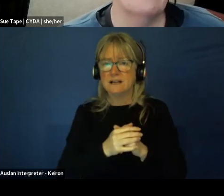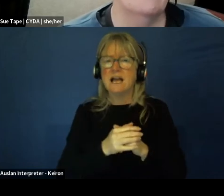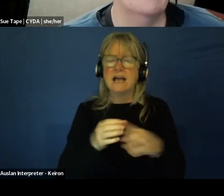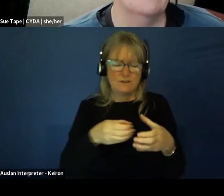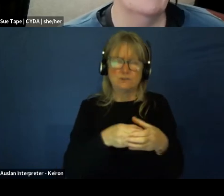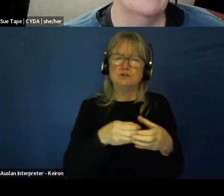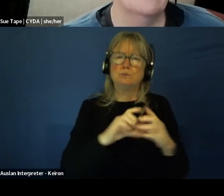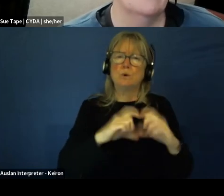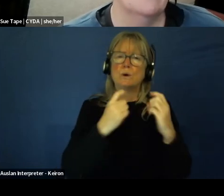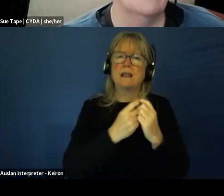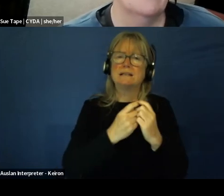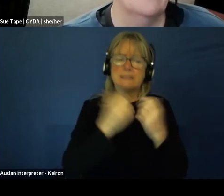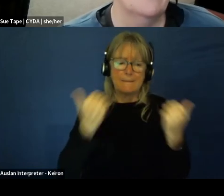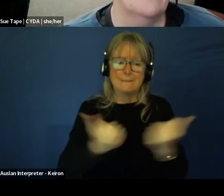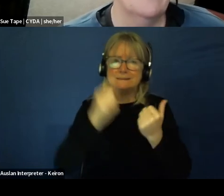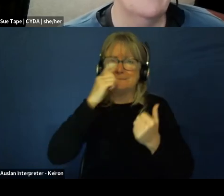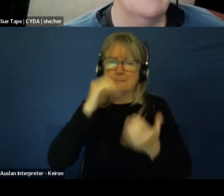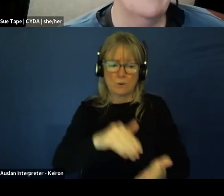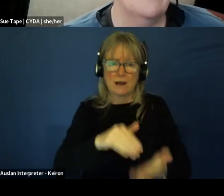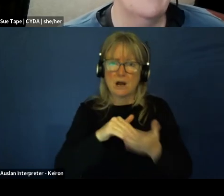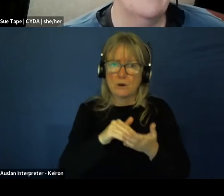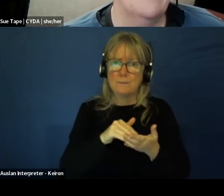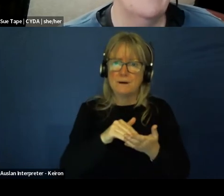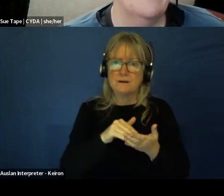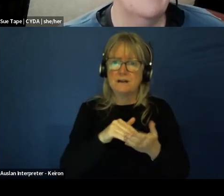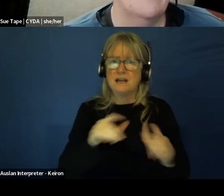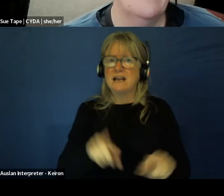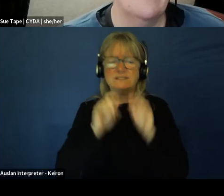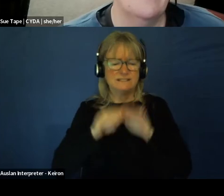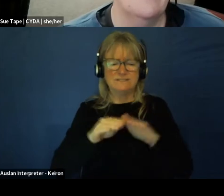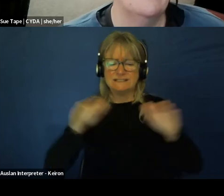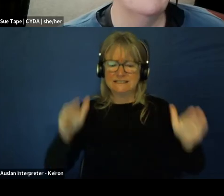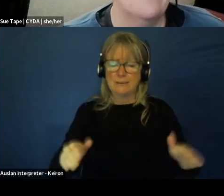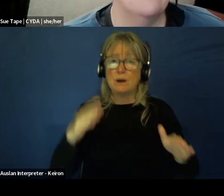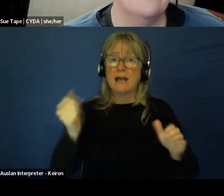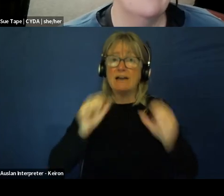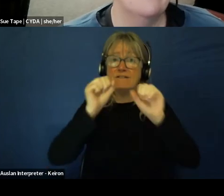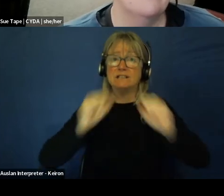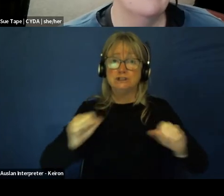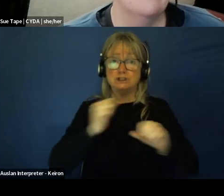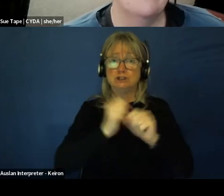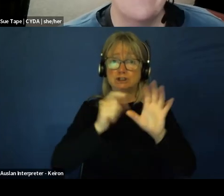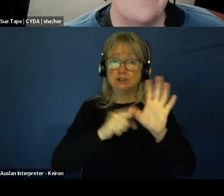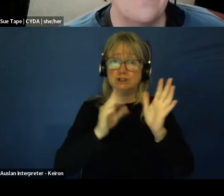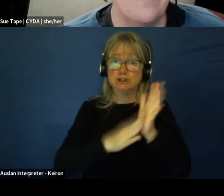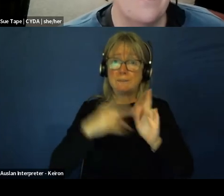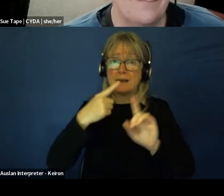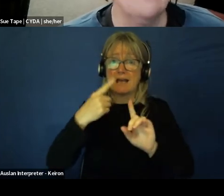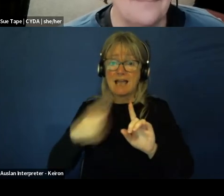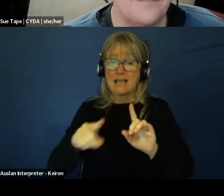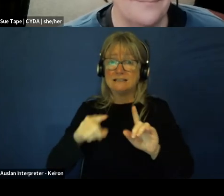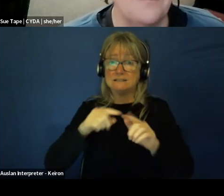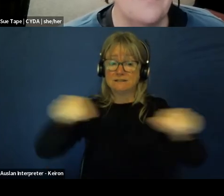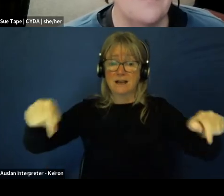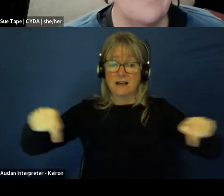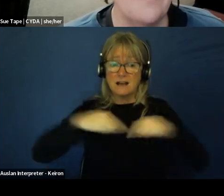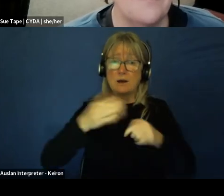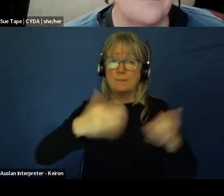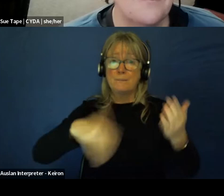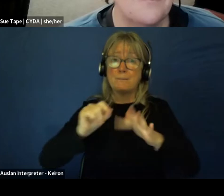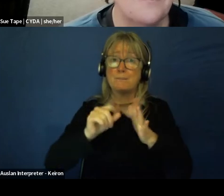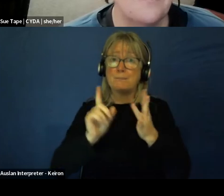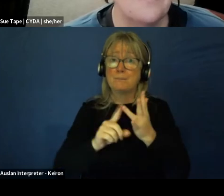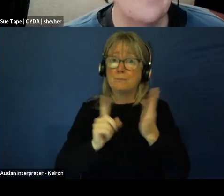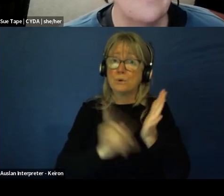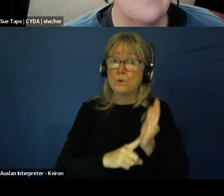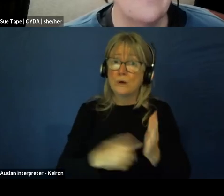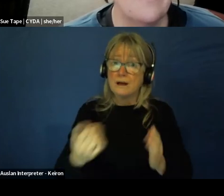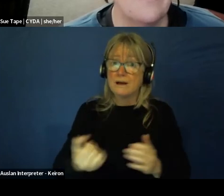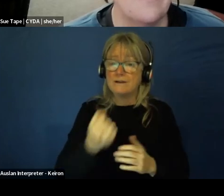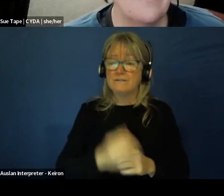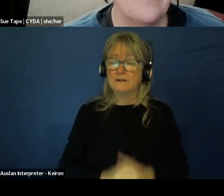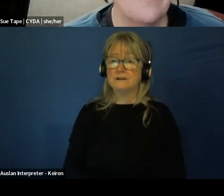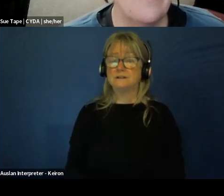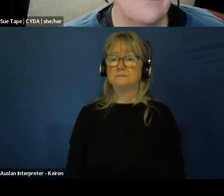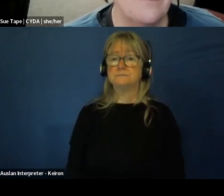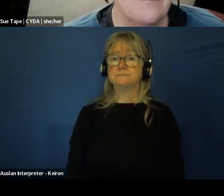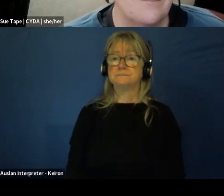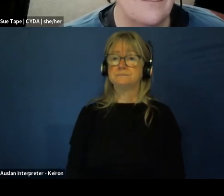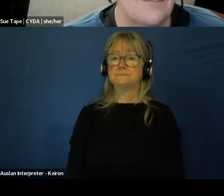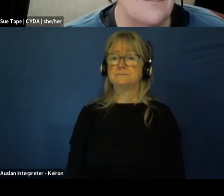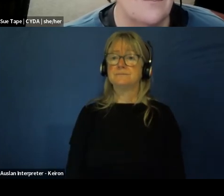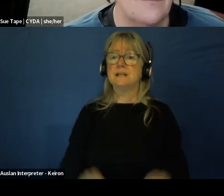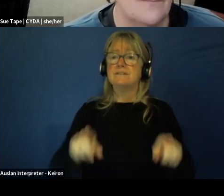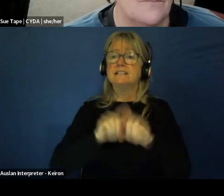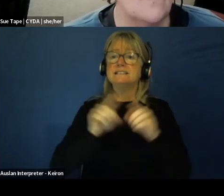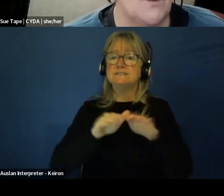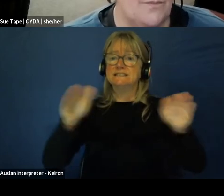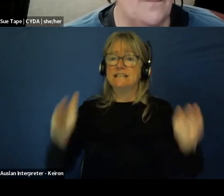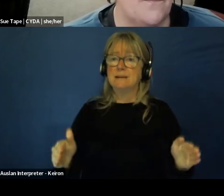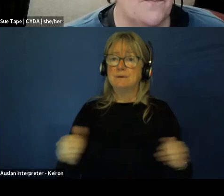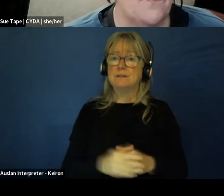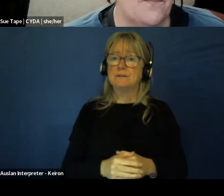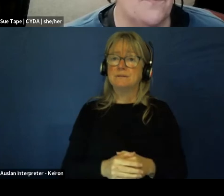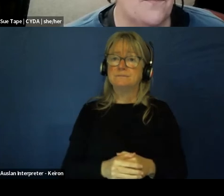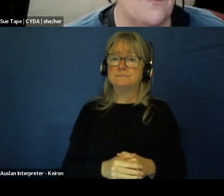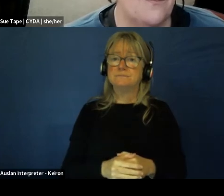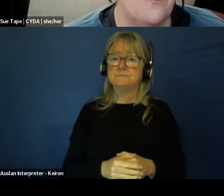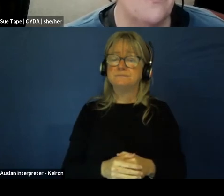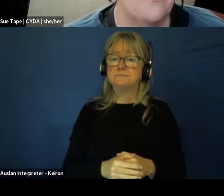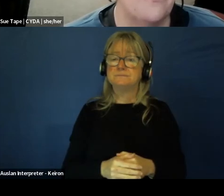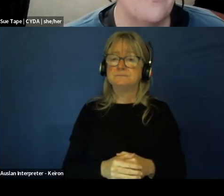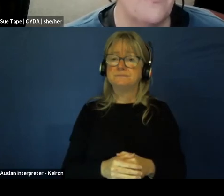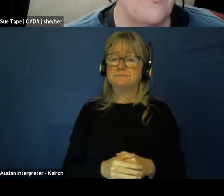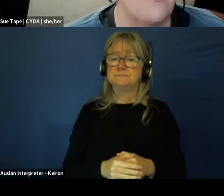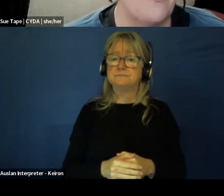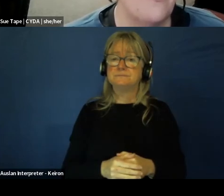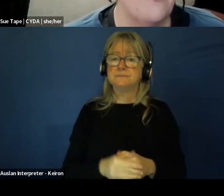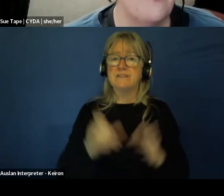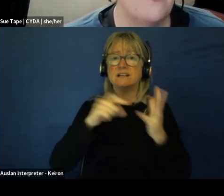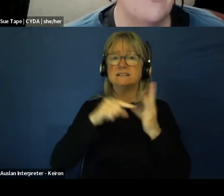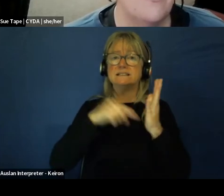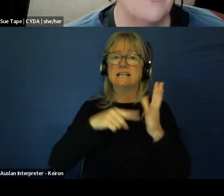We had to cut away table at gym, even a pole.